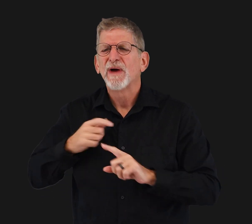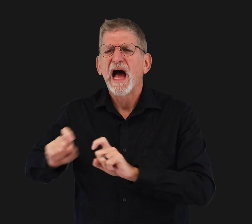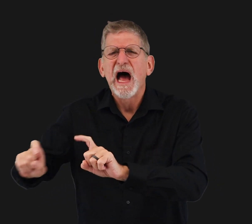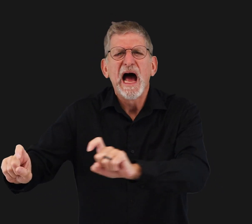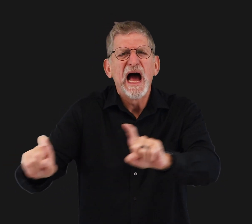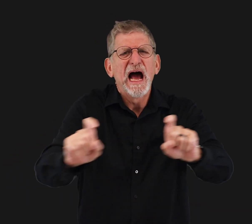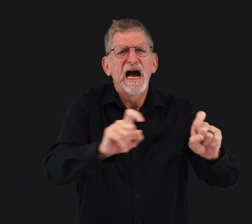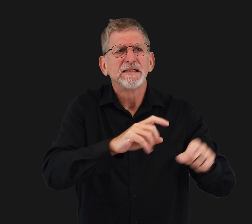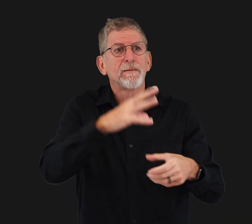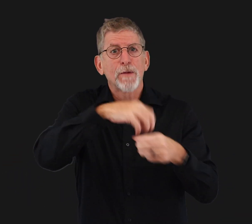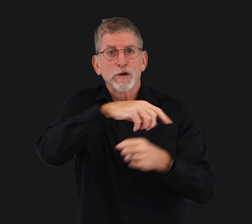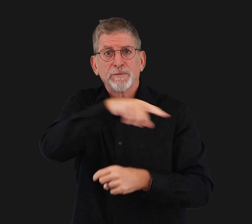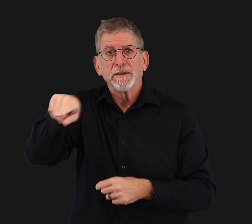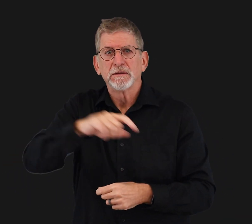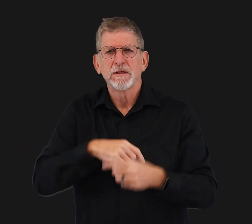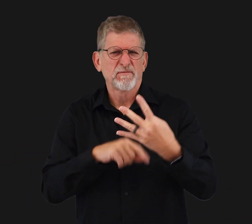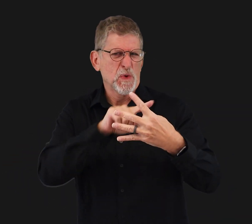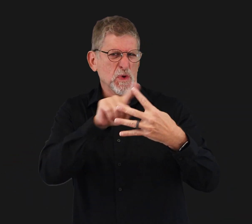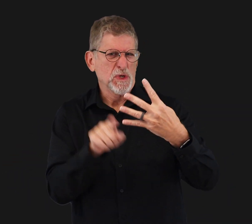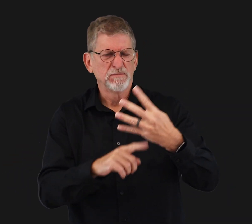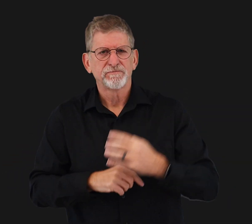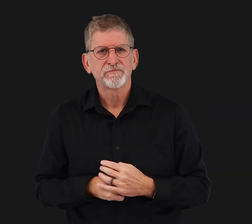We asked participants: